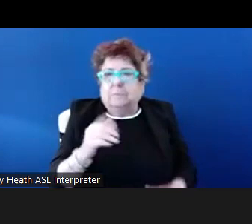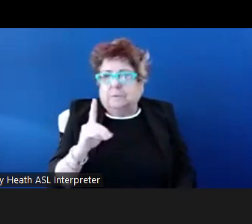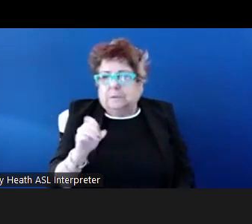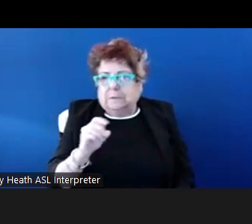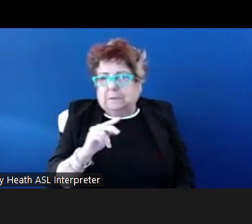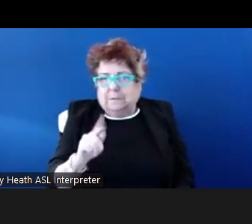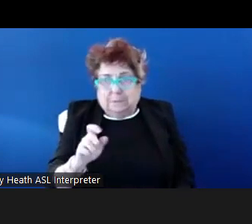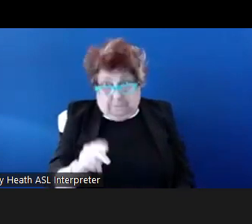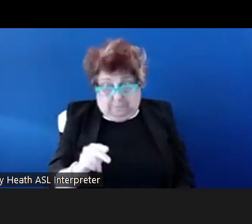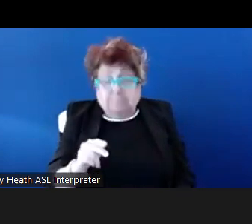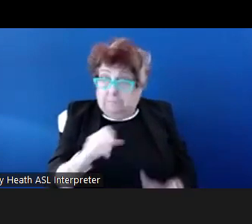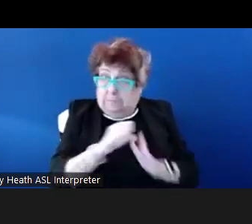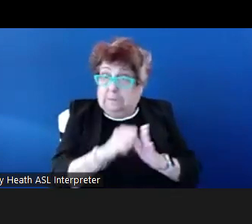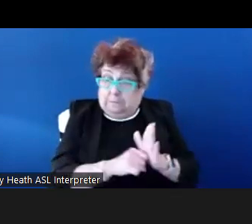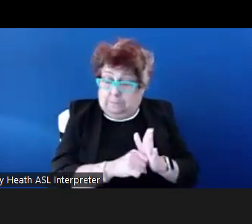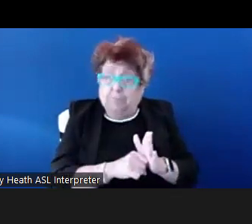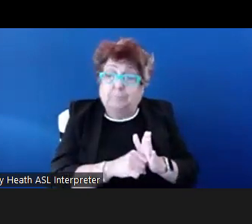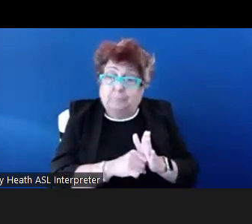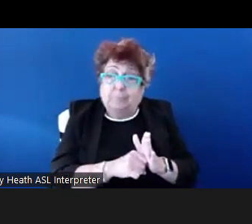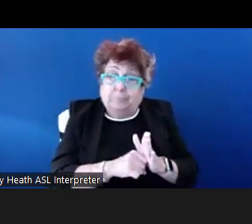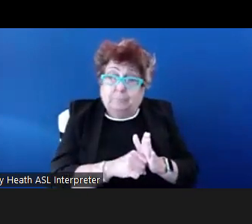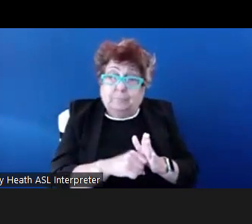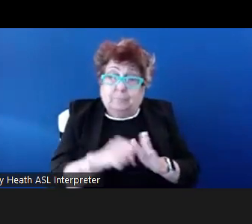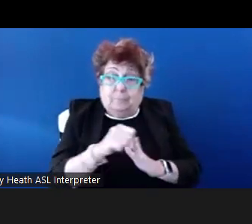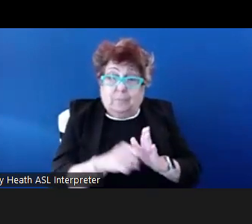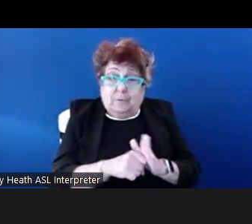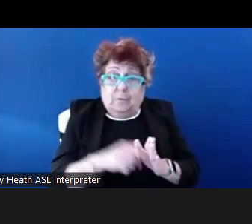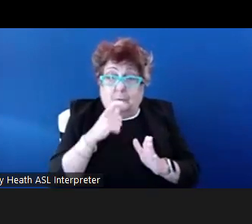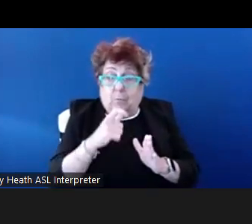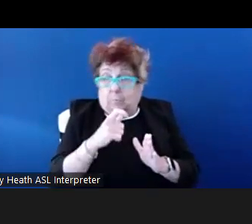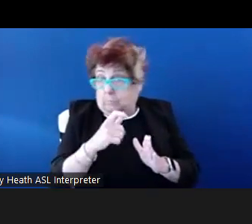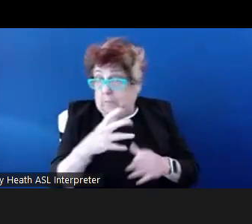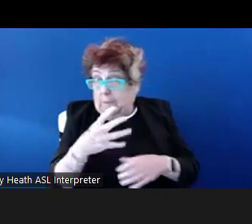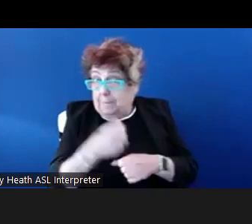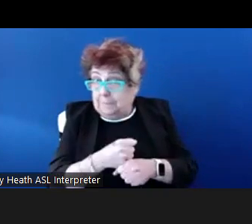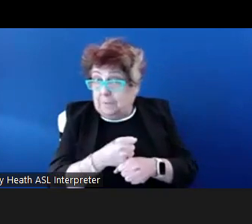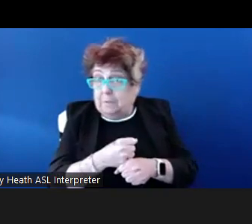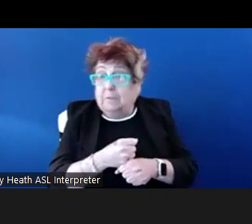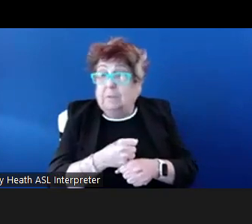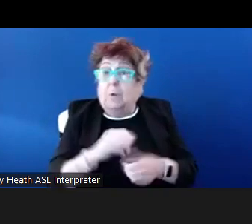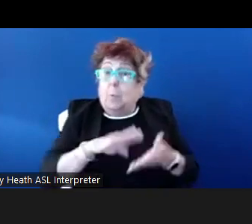states who have obtained Medicaid waivers or estate plan amendments that enable them to cover these housing